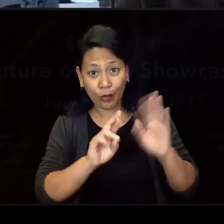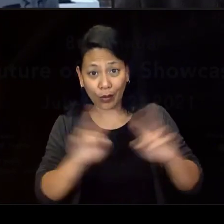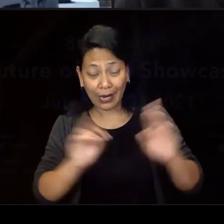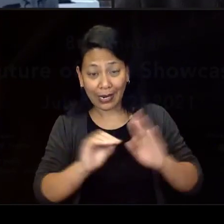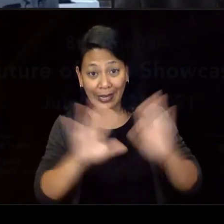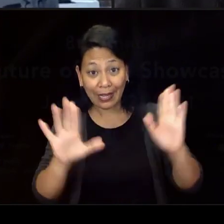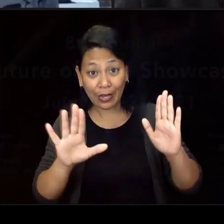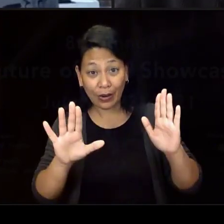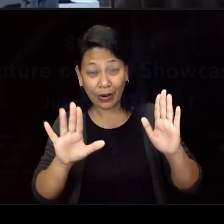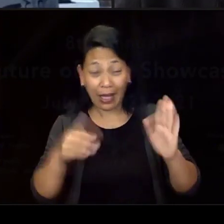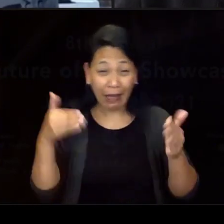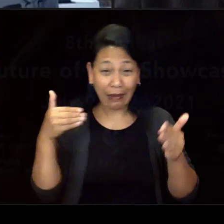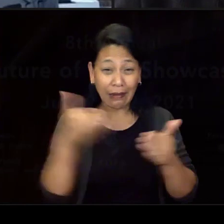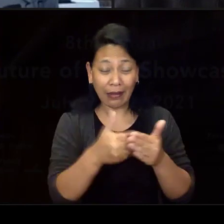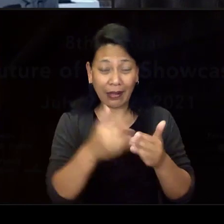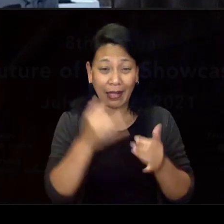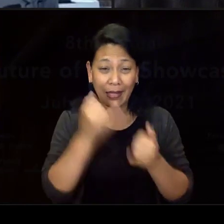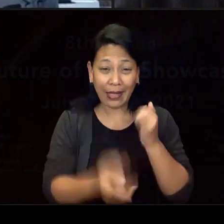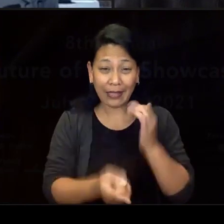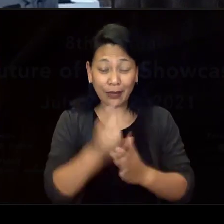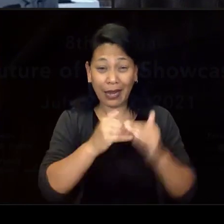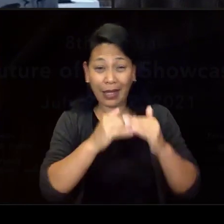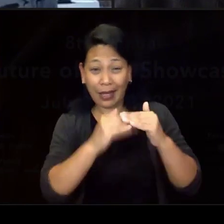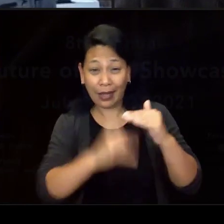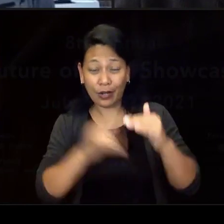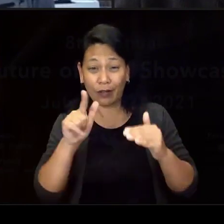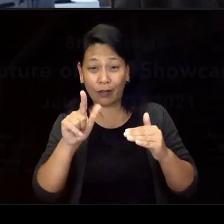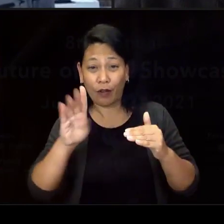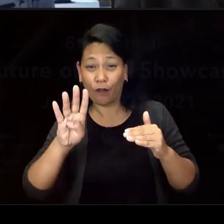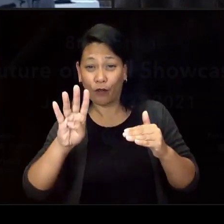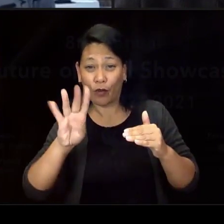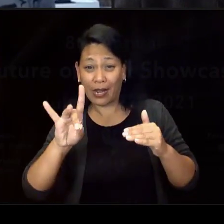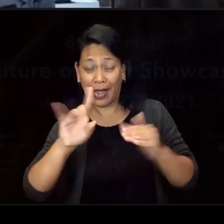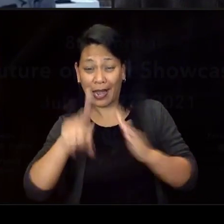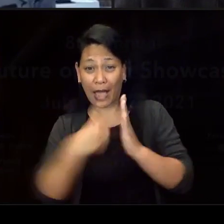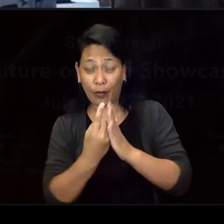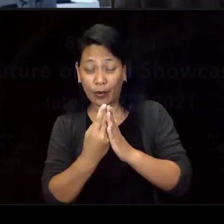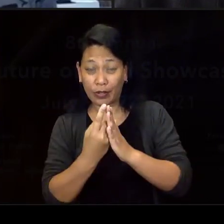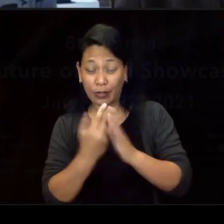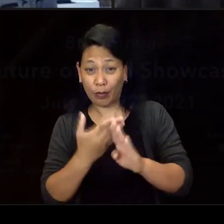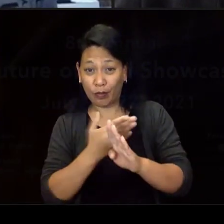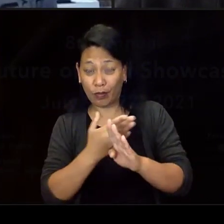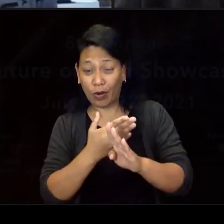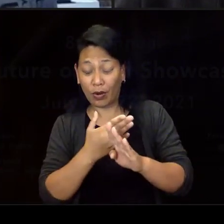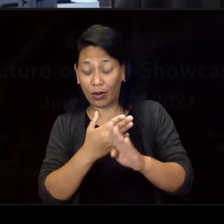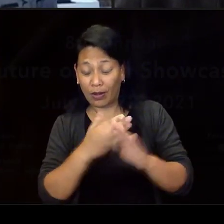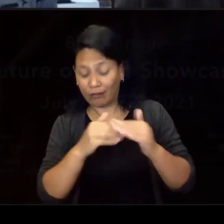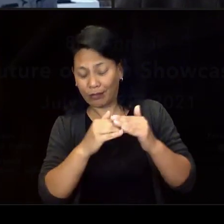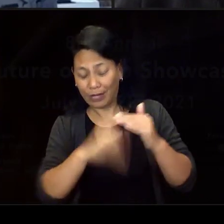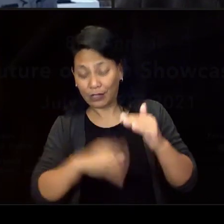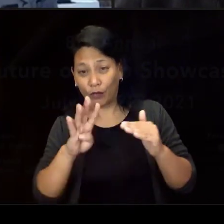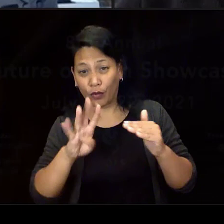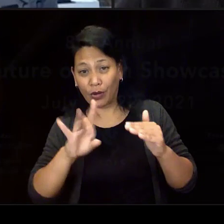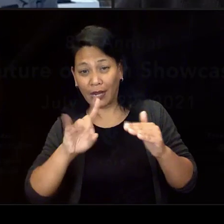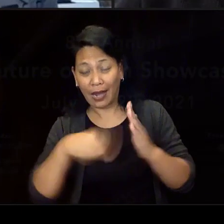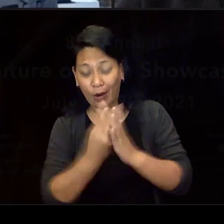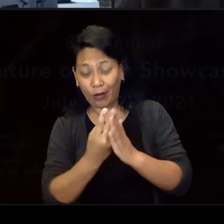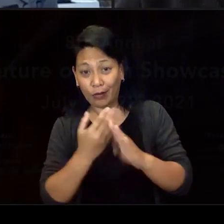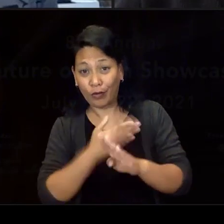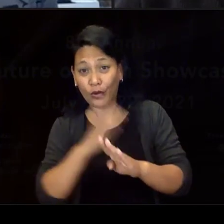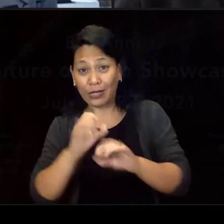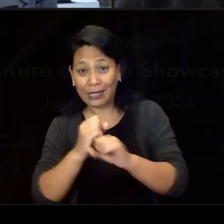So if people are asking you to do stuff, you know, right before, or even a day before you need to have time to really think about it.